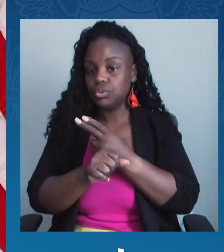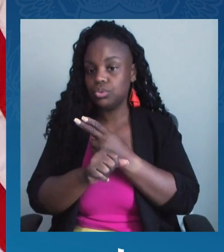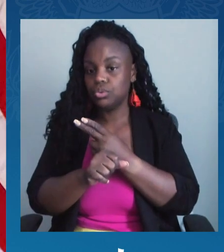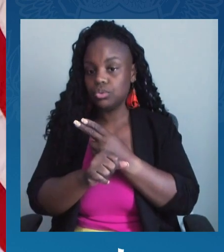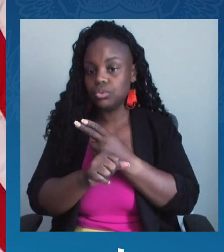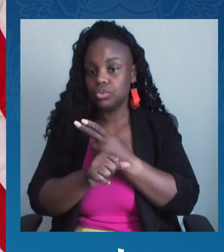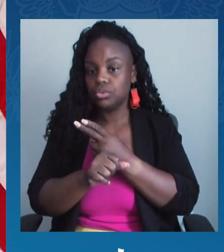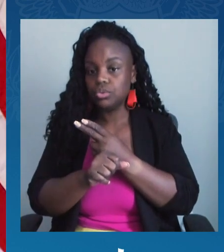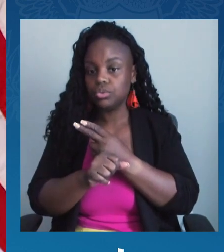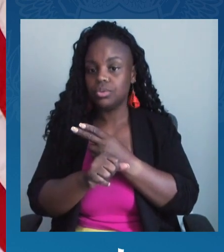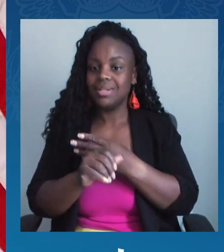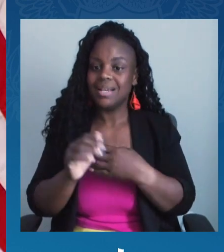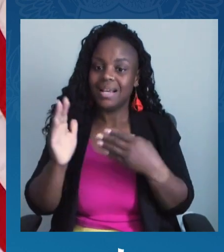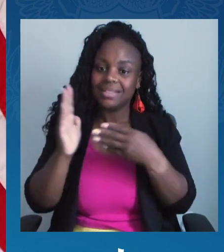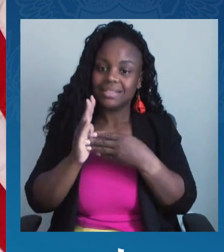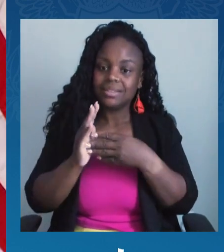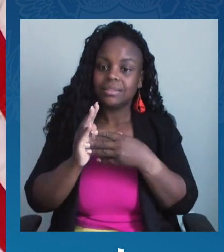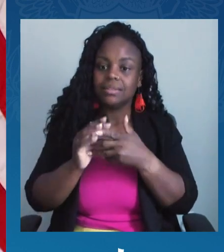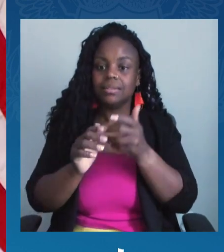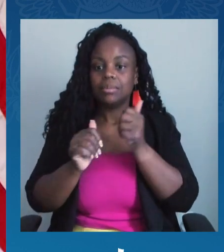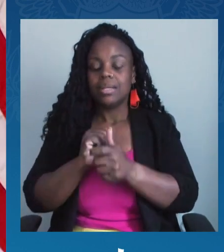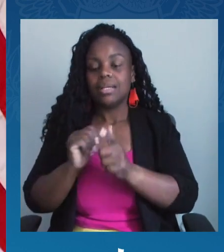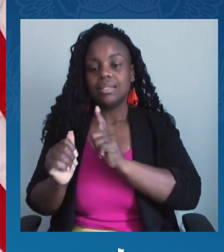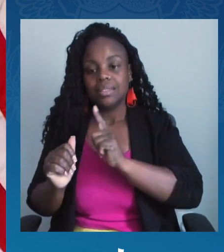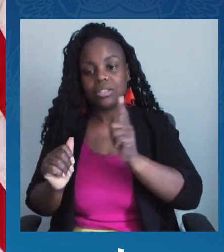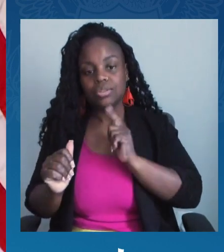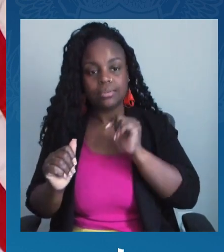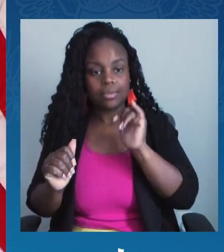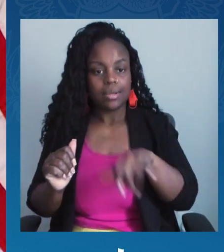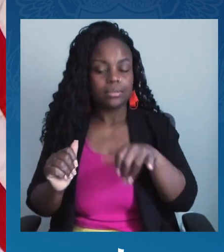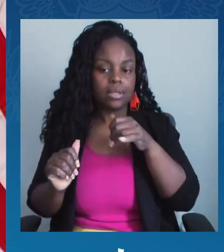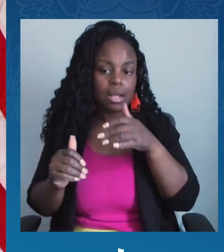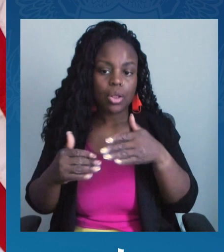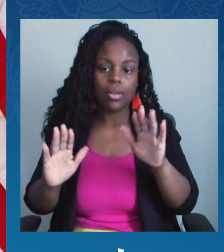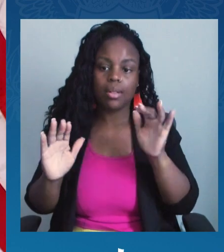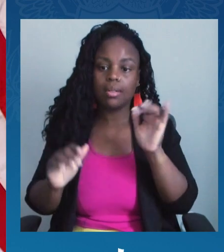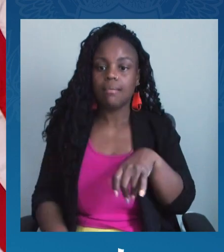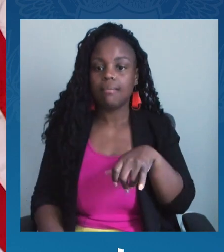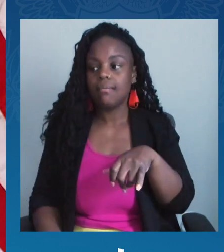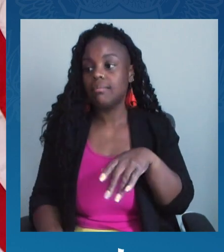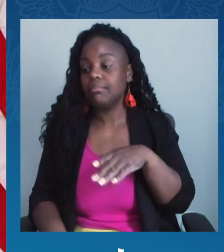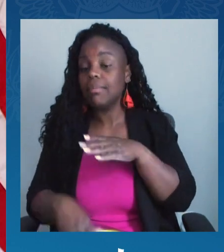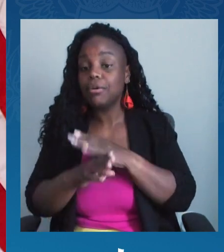has said he will not let the filibuster stand in the way of passing the John Lewis